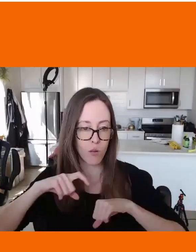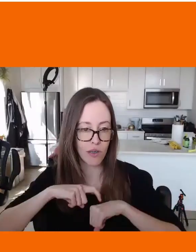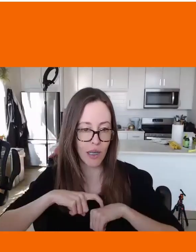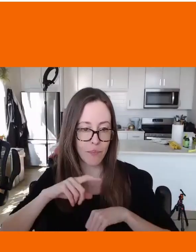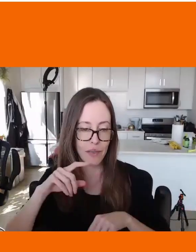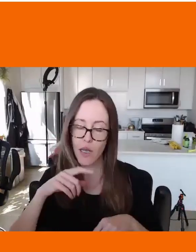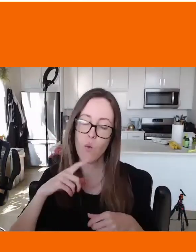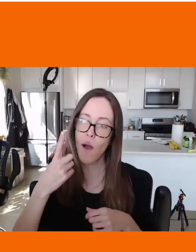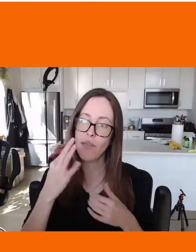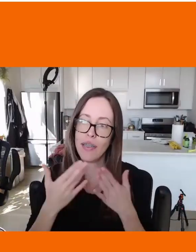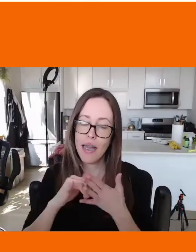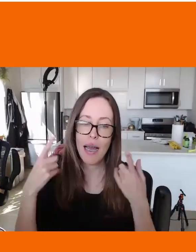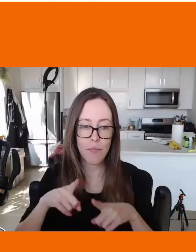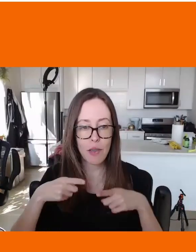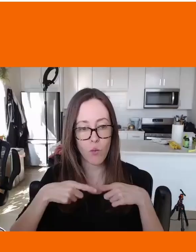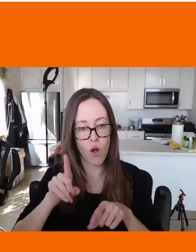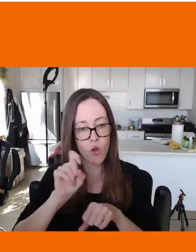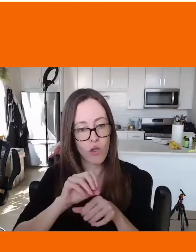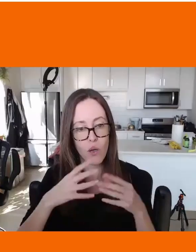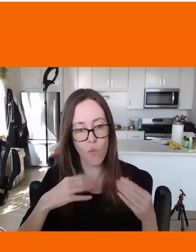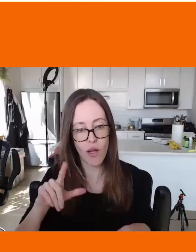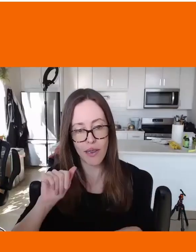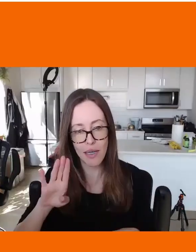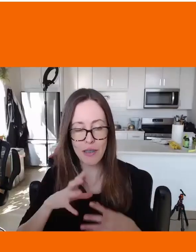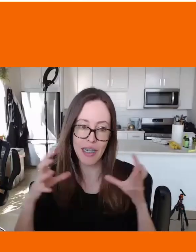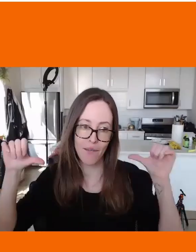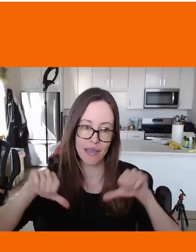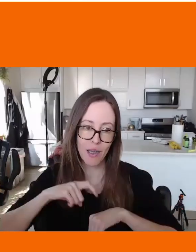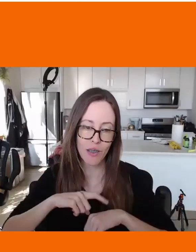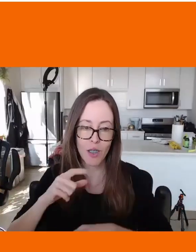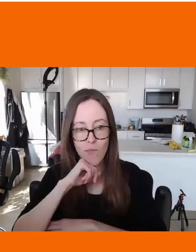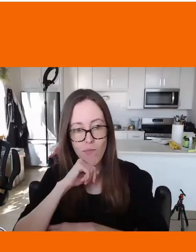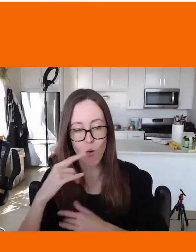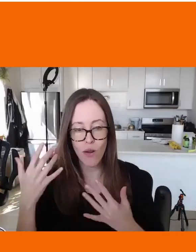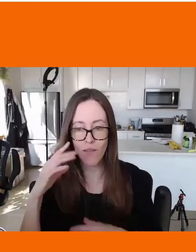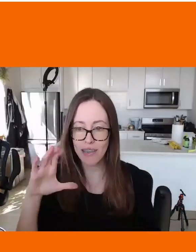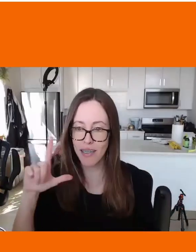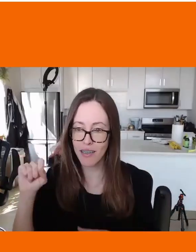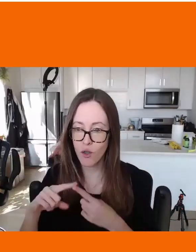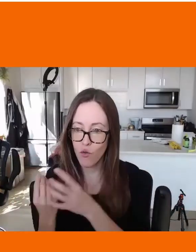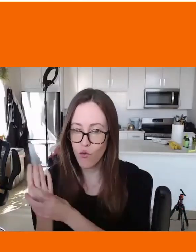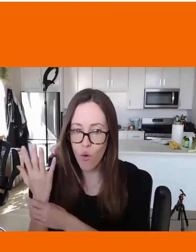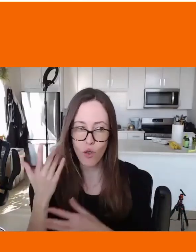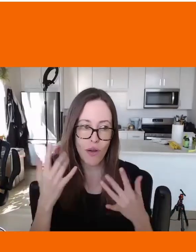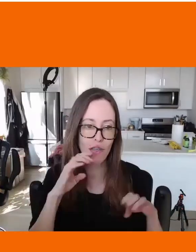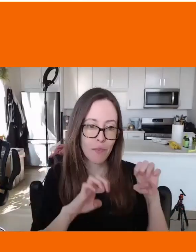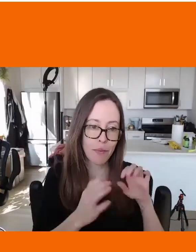One of the things that happened during downtime-- while you're working in a wet lab, there is a lot of downtime where you're waiting for cells to grow, you're waiting